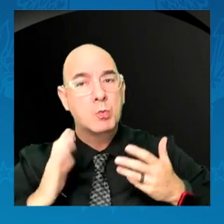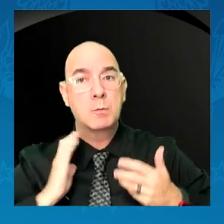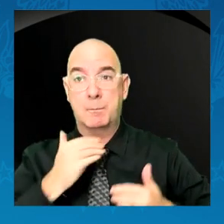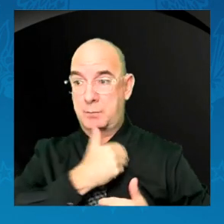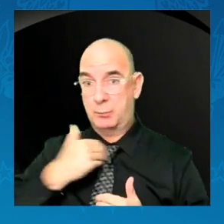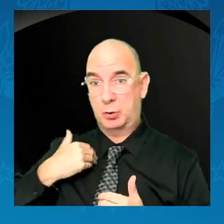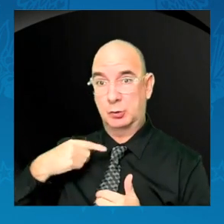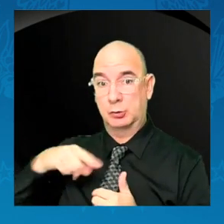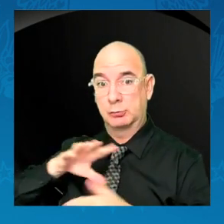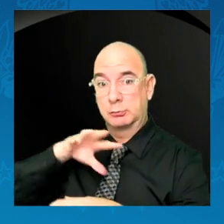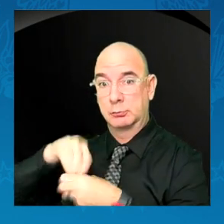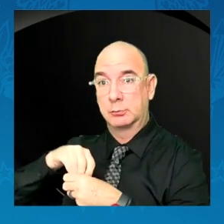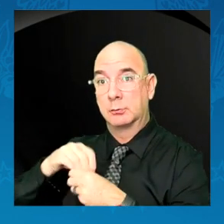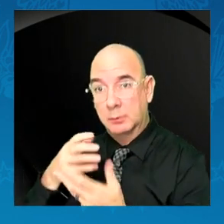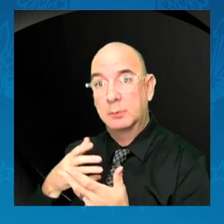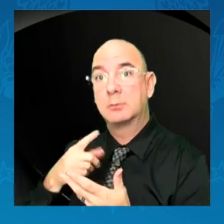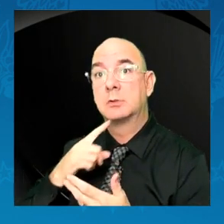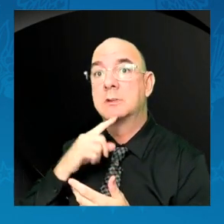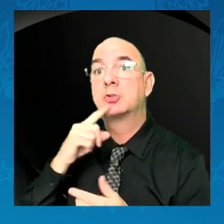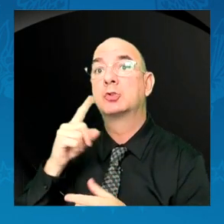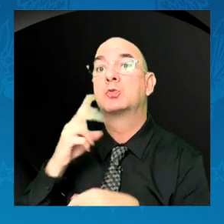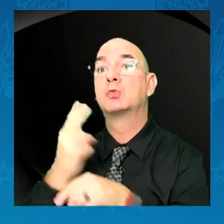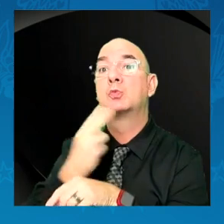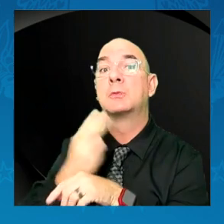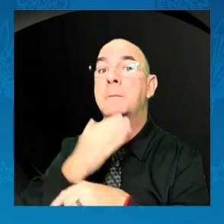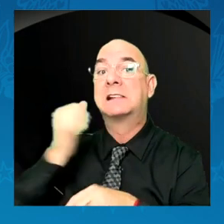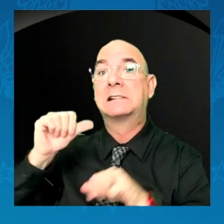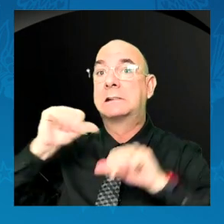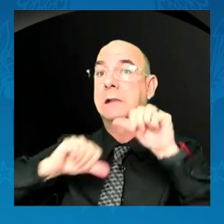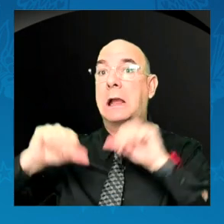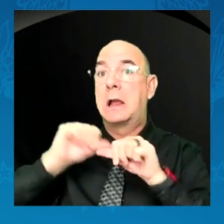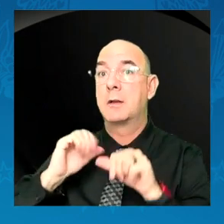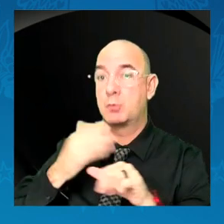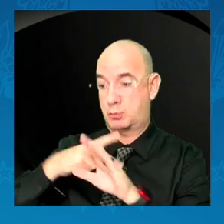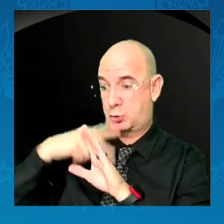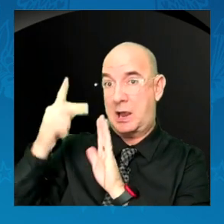in all of our programs, and we look forward to continuing our close work